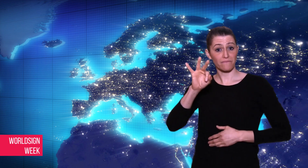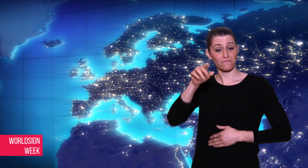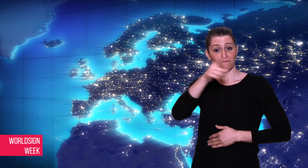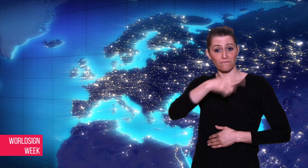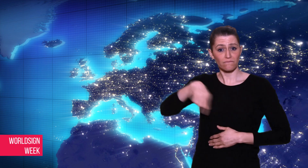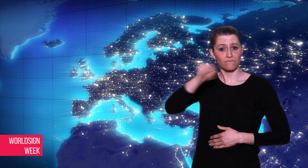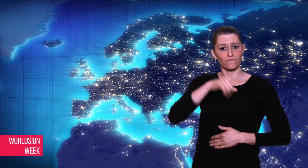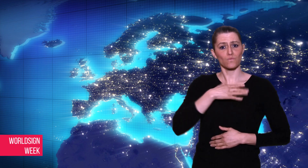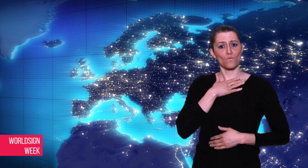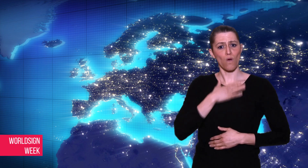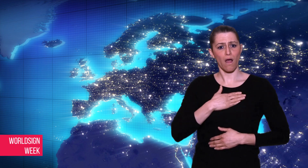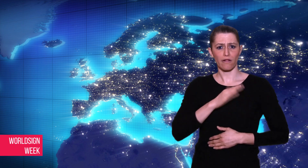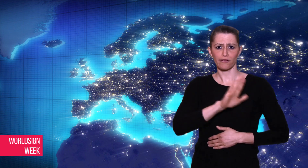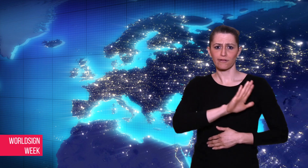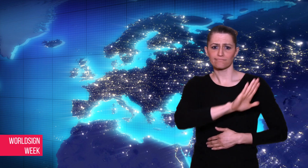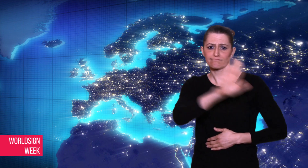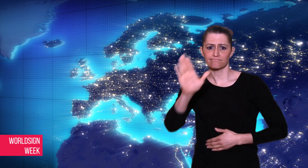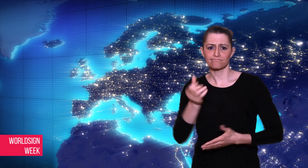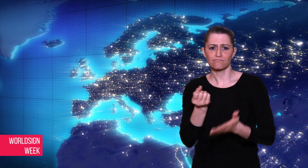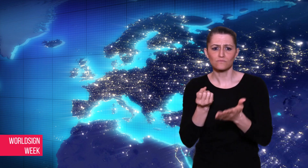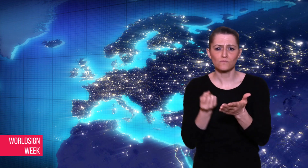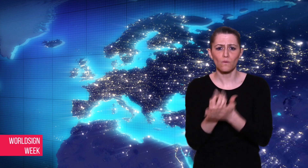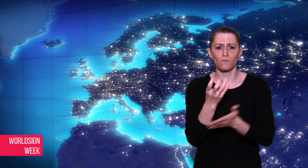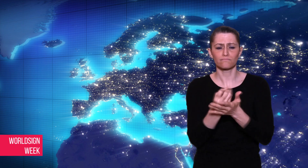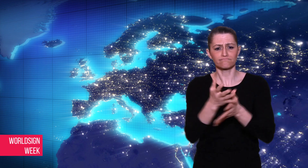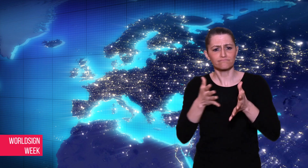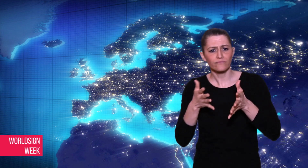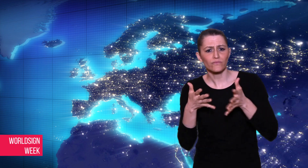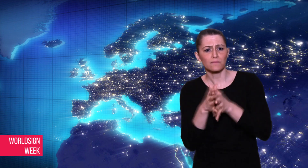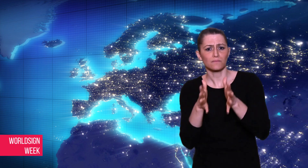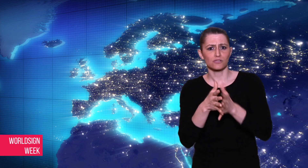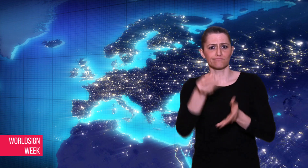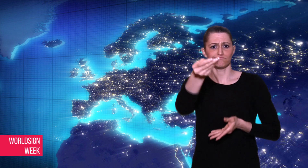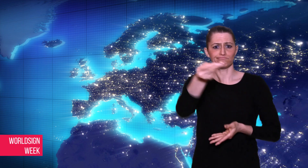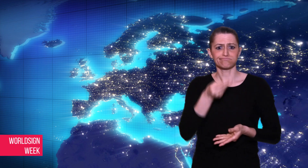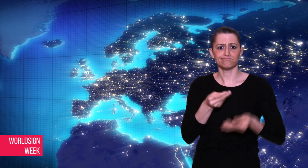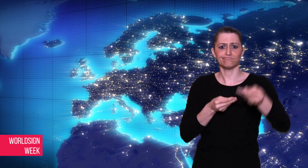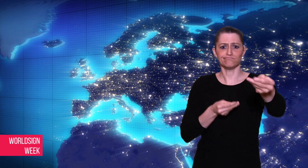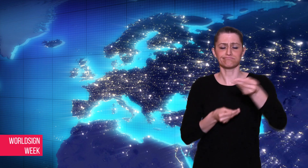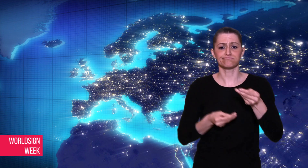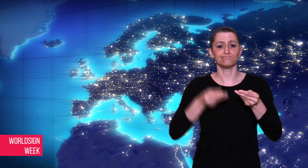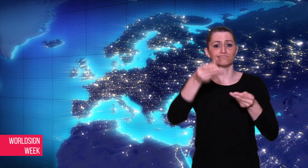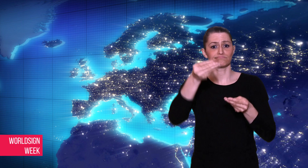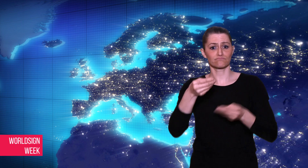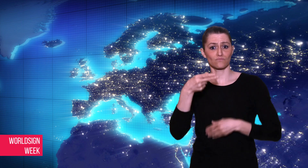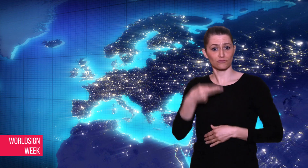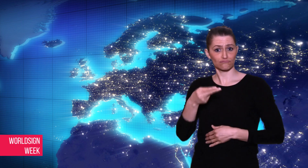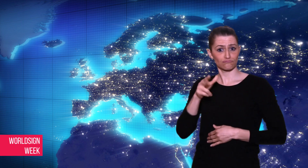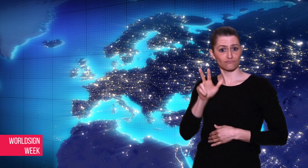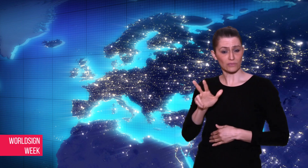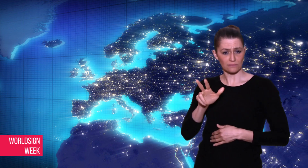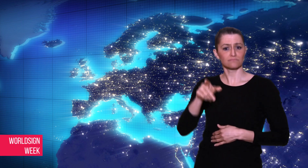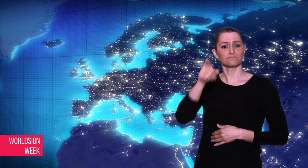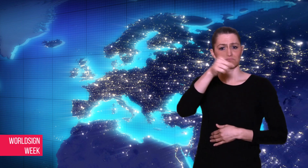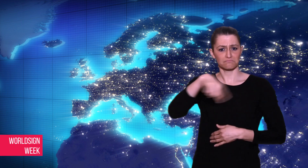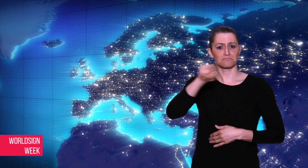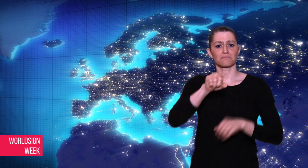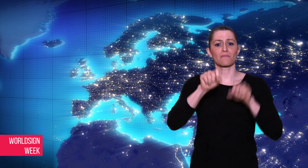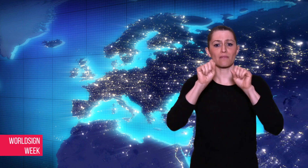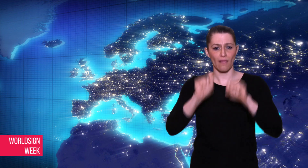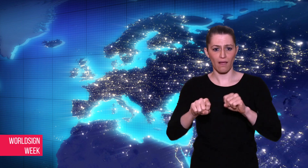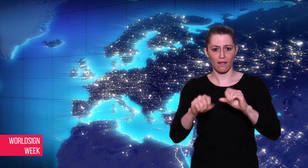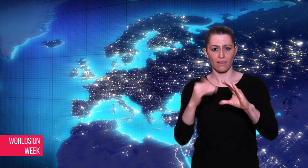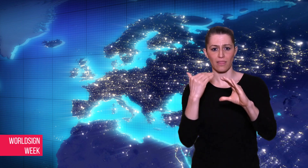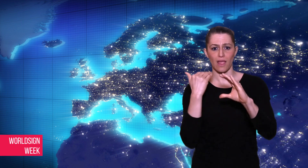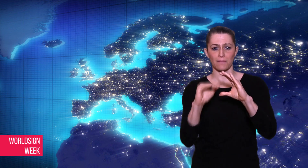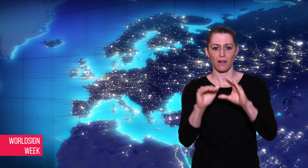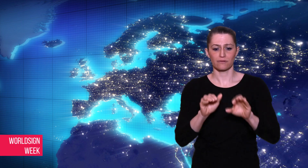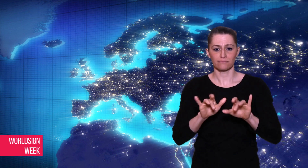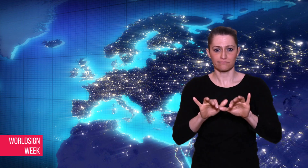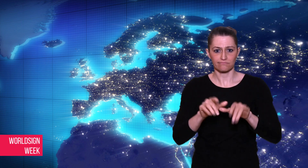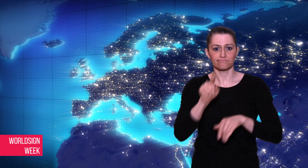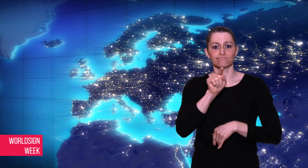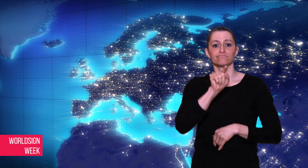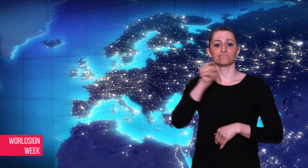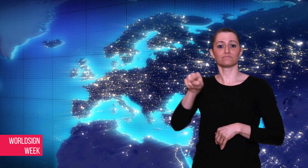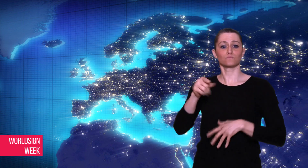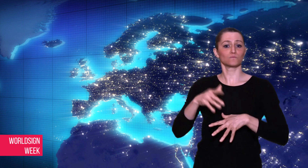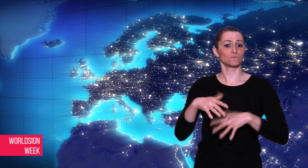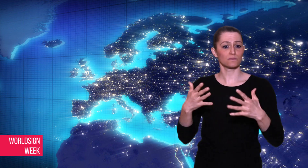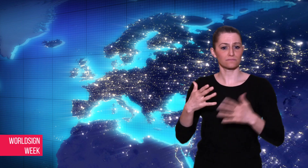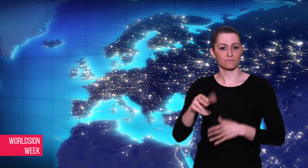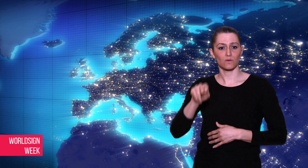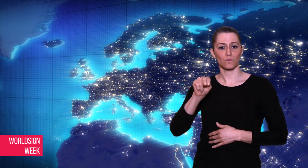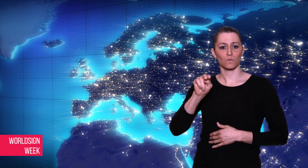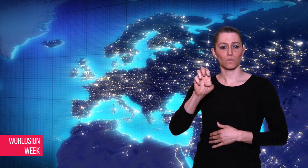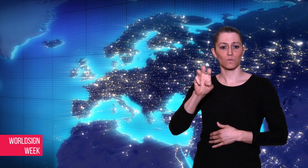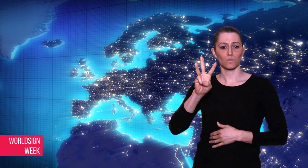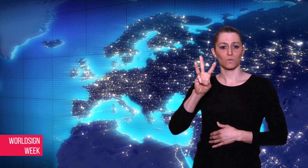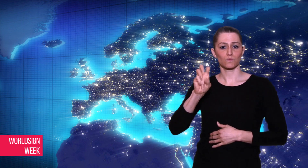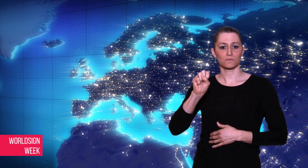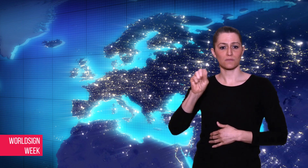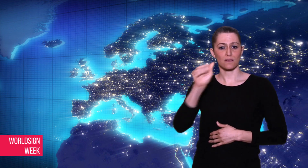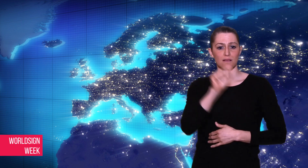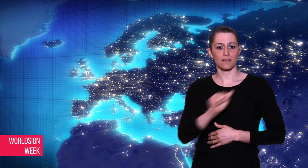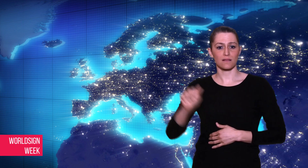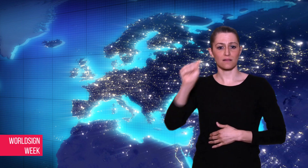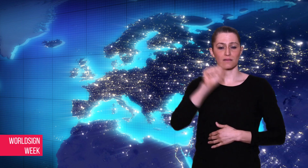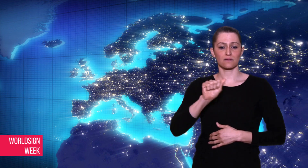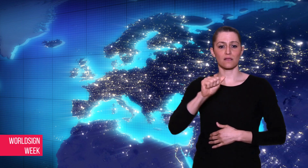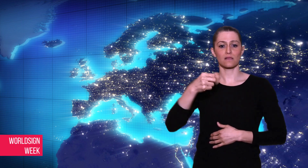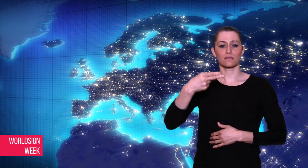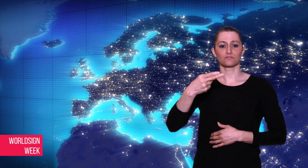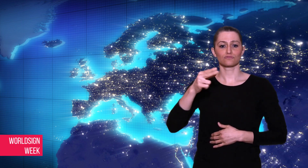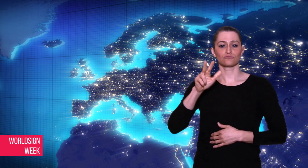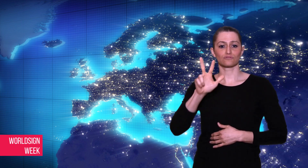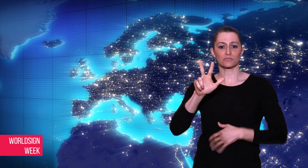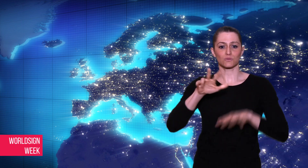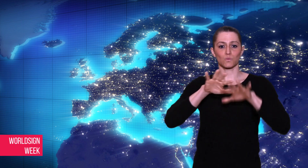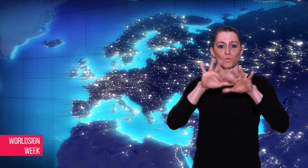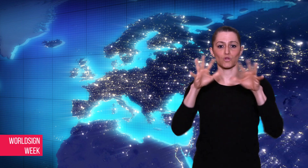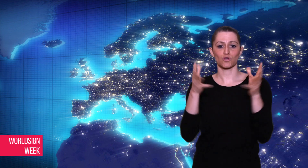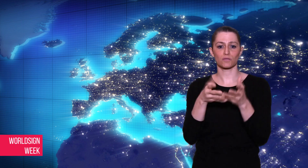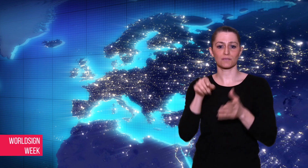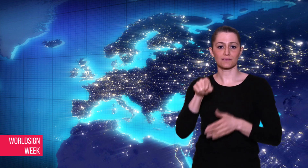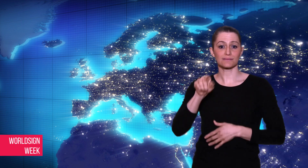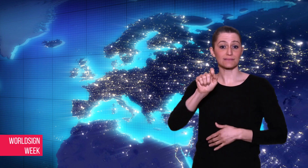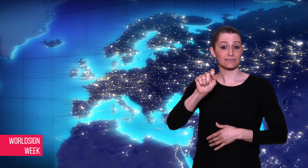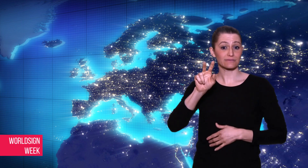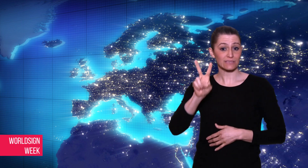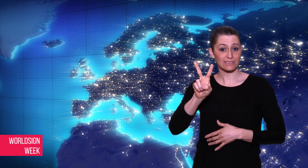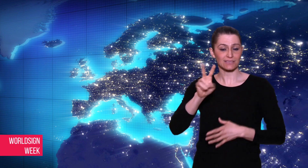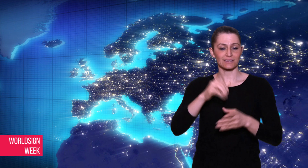For story submissions, you can email them to news@h3world.tv.